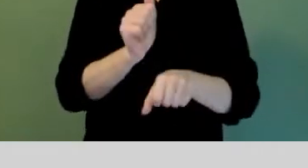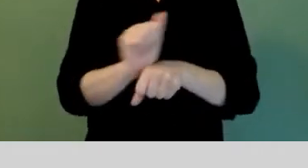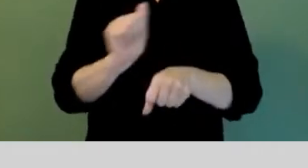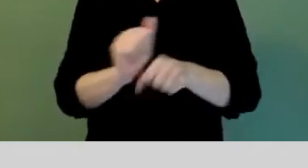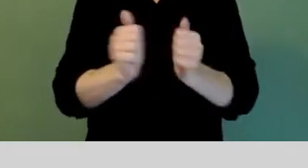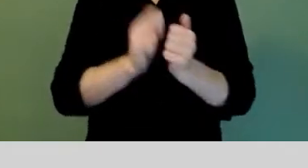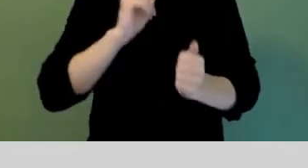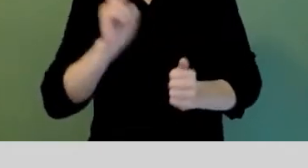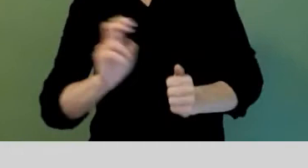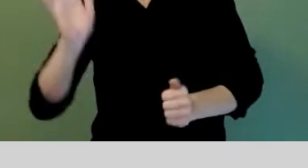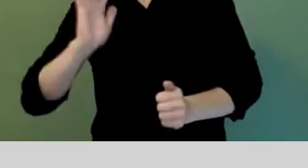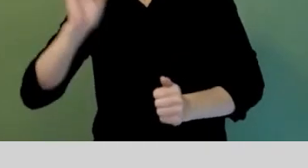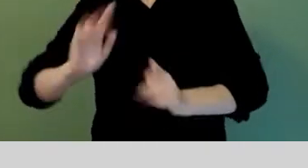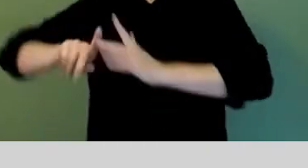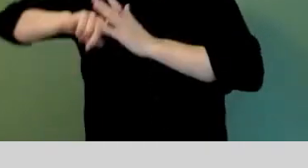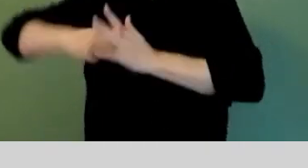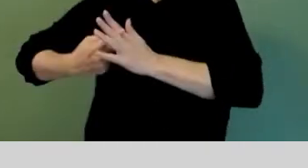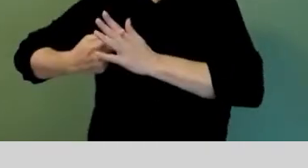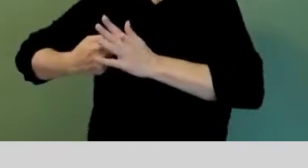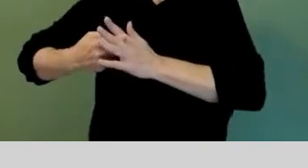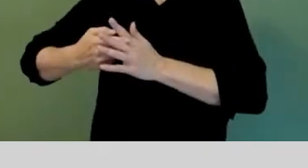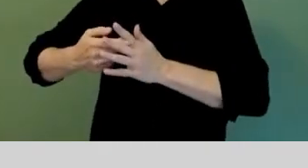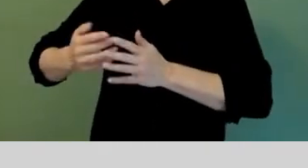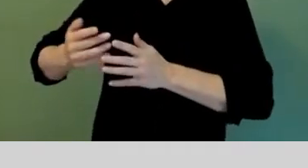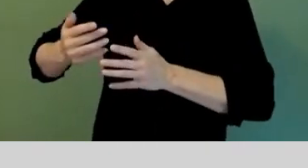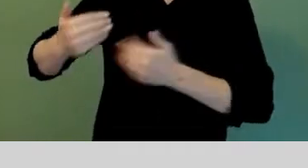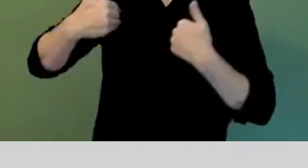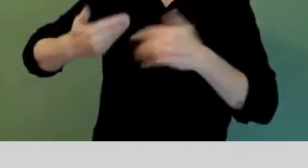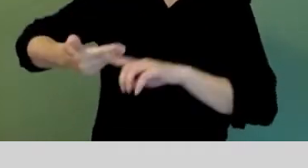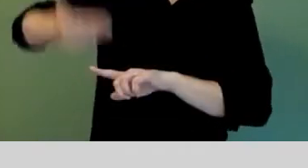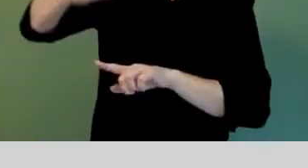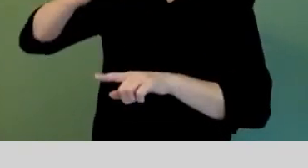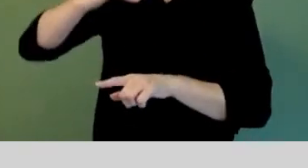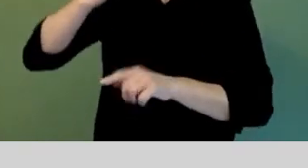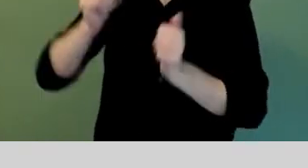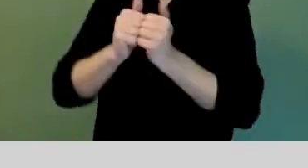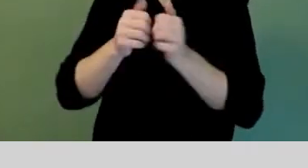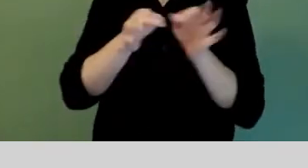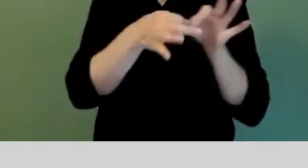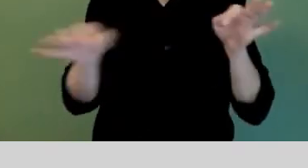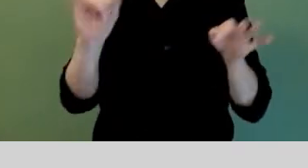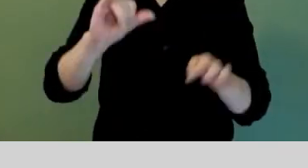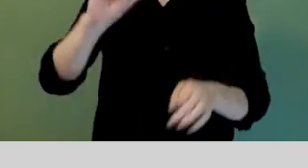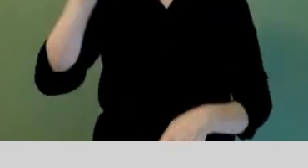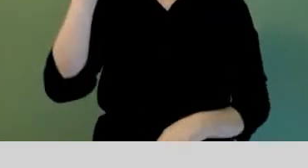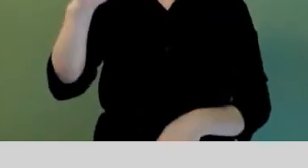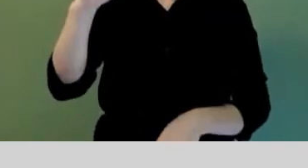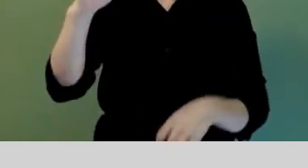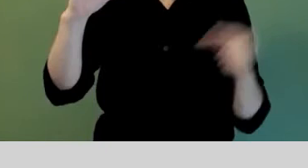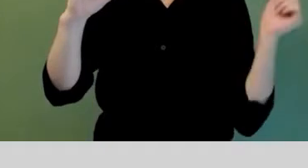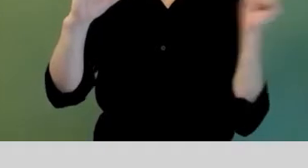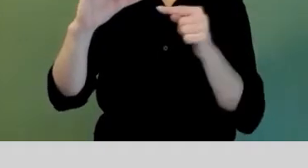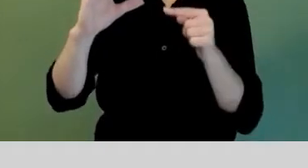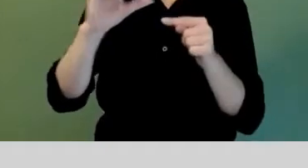had come from languages like C. And C is very much not object oriented. And what those C developers liked about Python